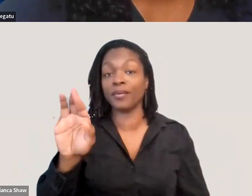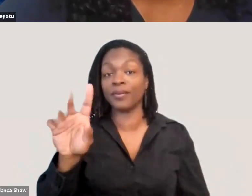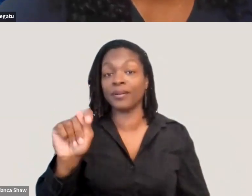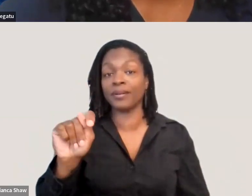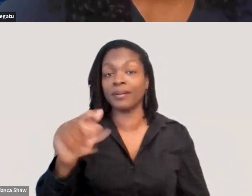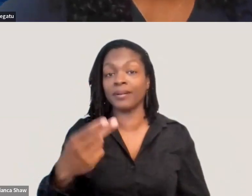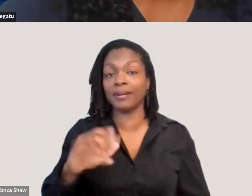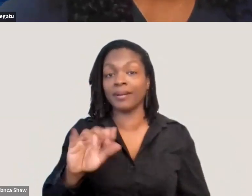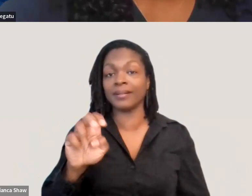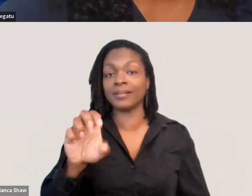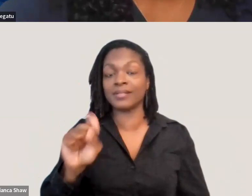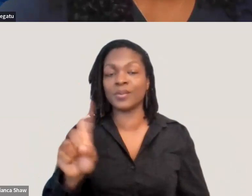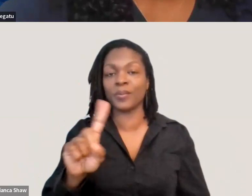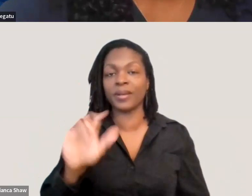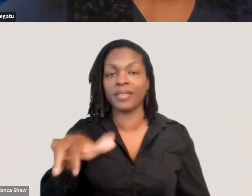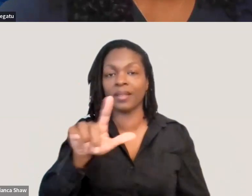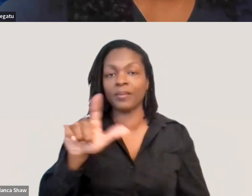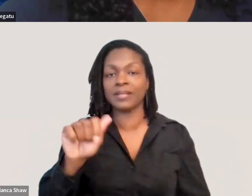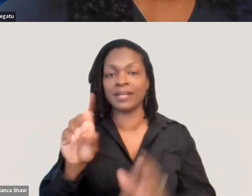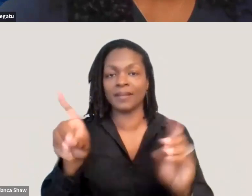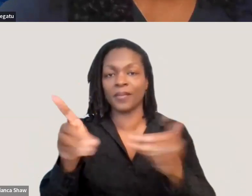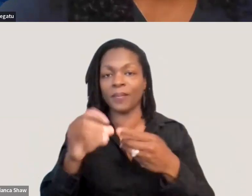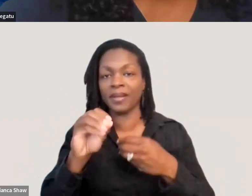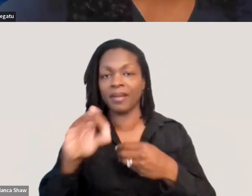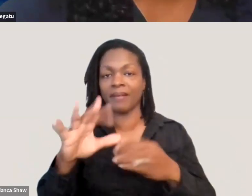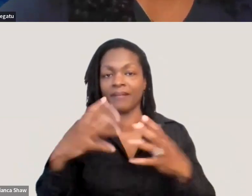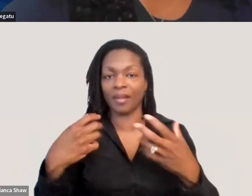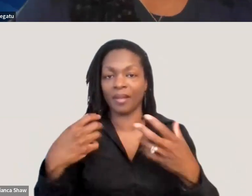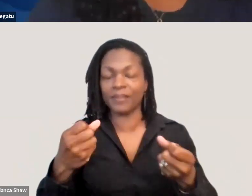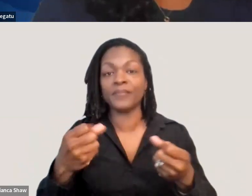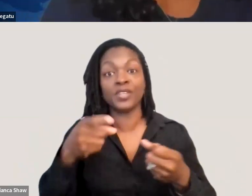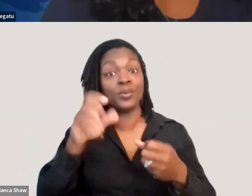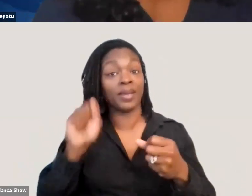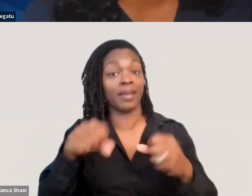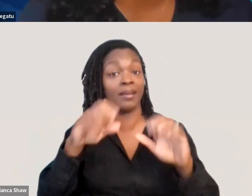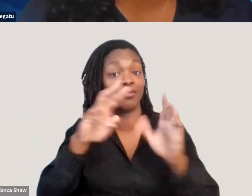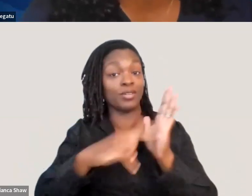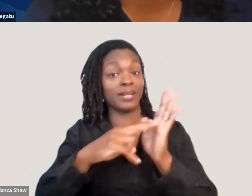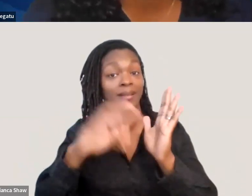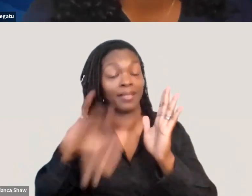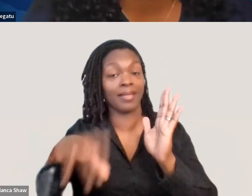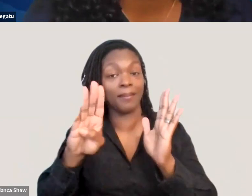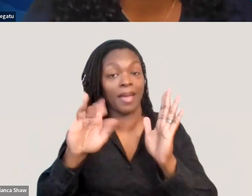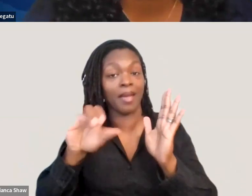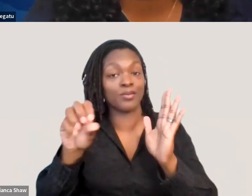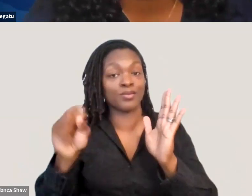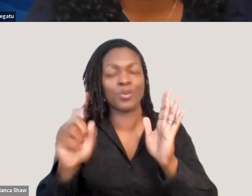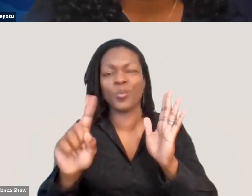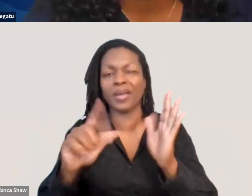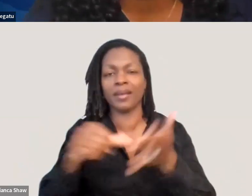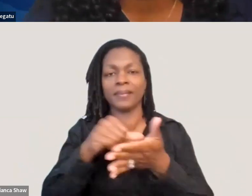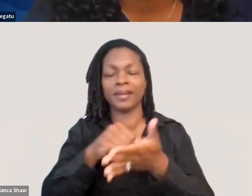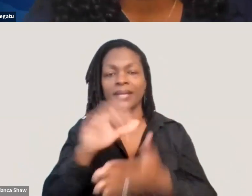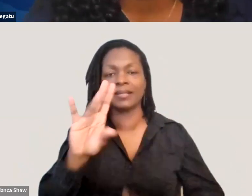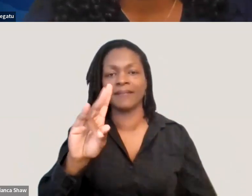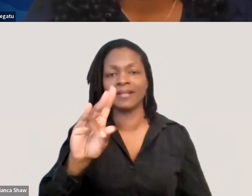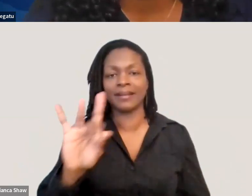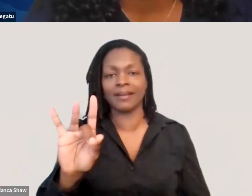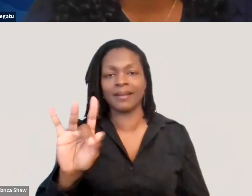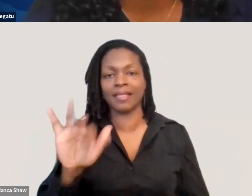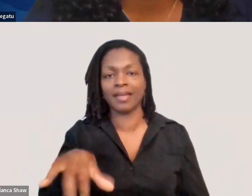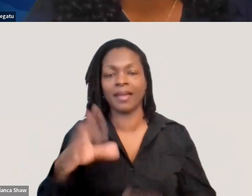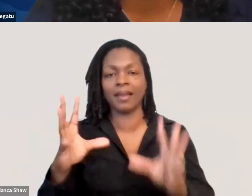You can read the description for this session along with their bios on pages 17 and 18 of the conference booklet which is linked in the chat.